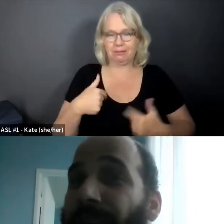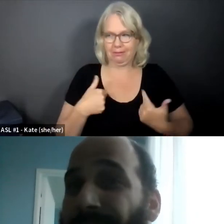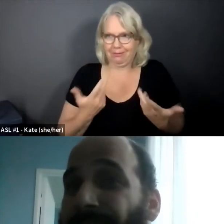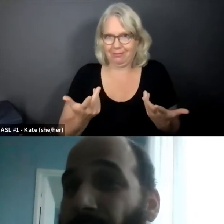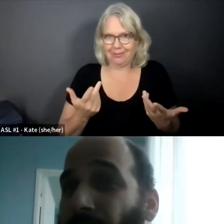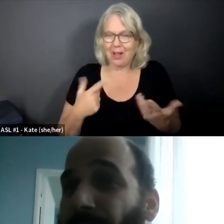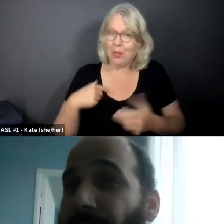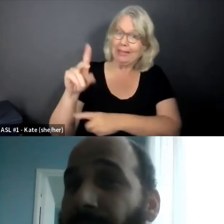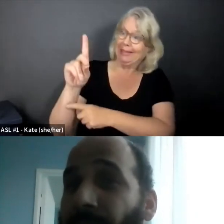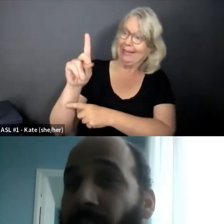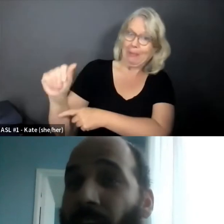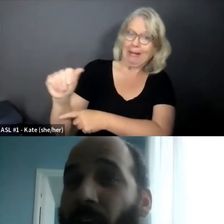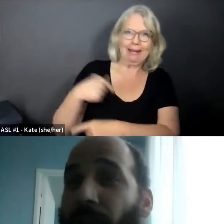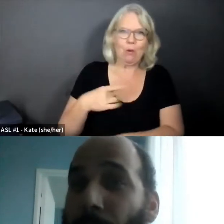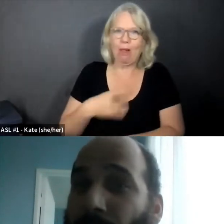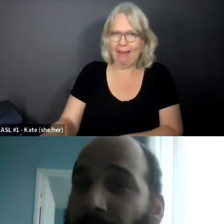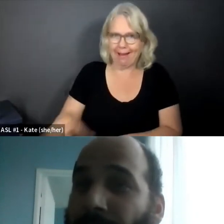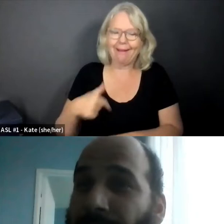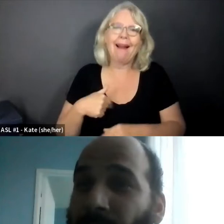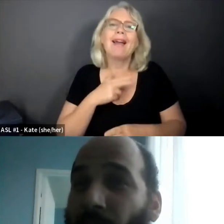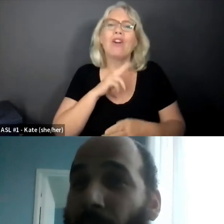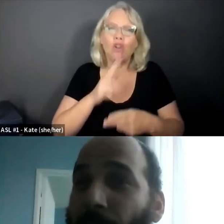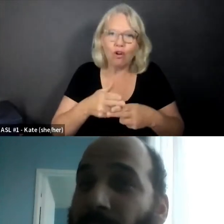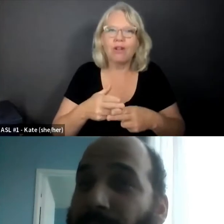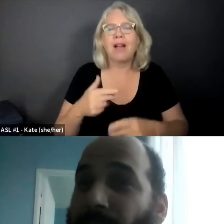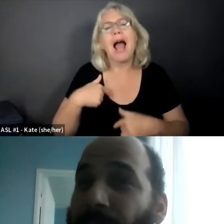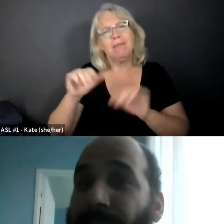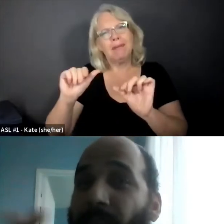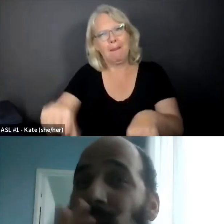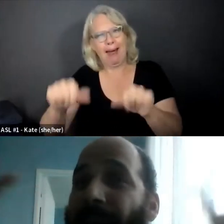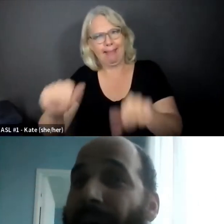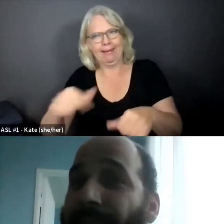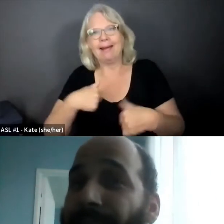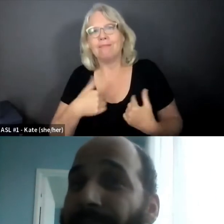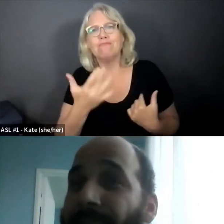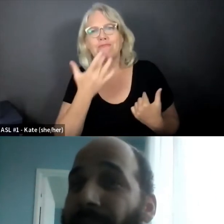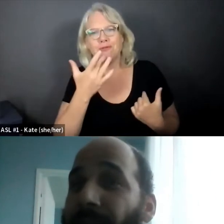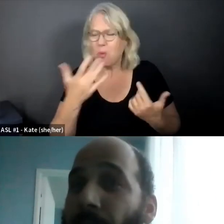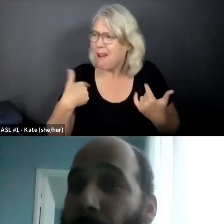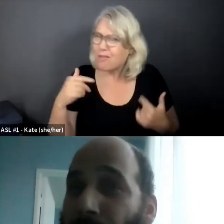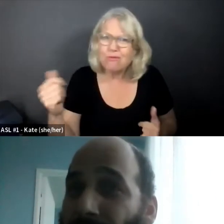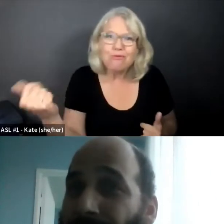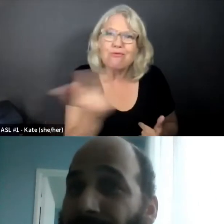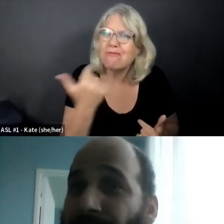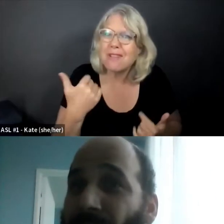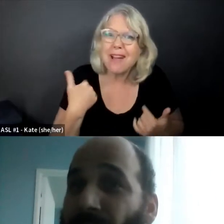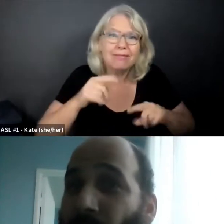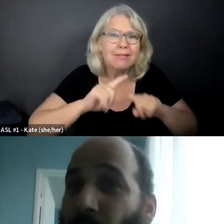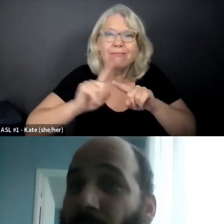I LIKE THE WORD ABILITIES, BECAUSE EVERYBODY HAS ABILITIES TO LEARN.